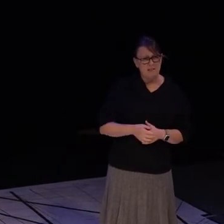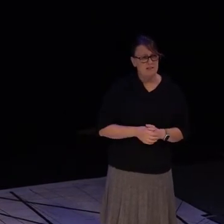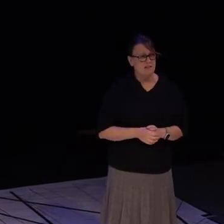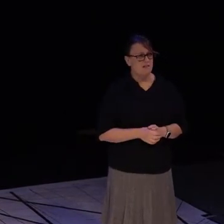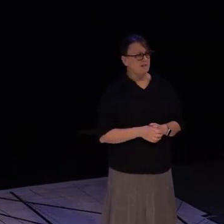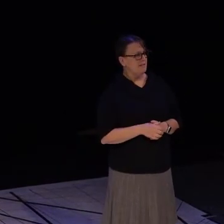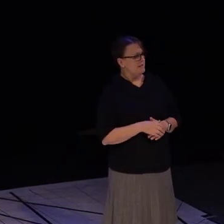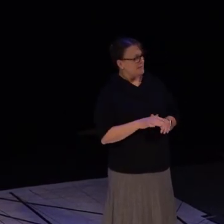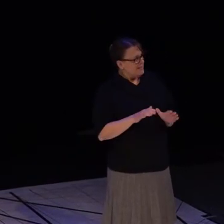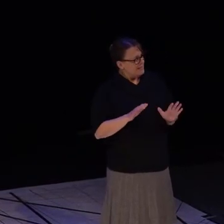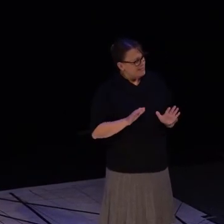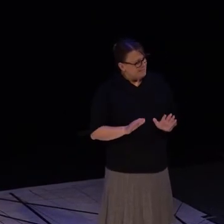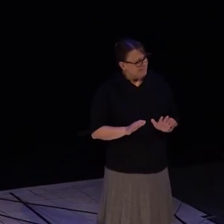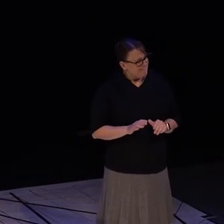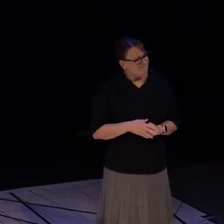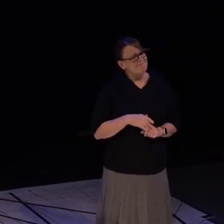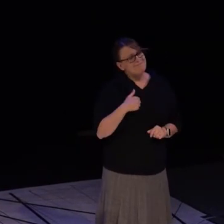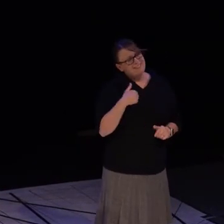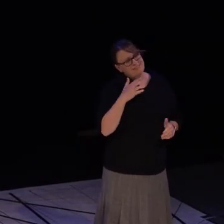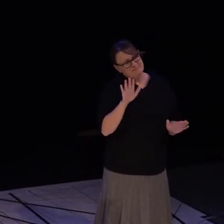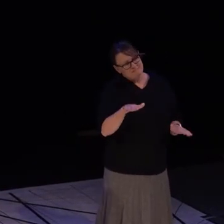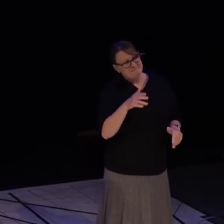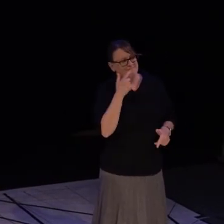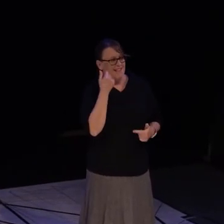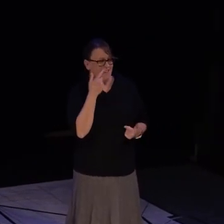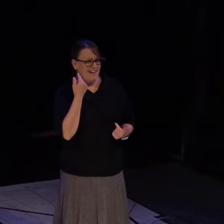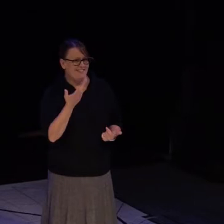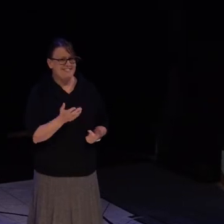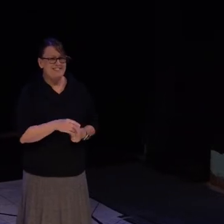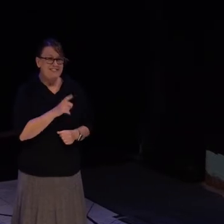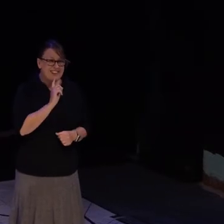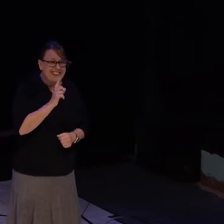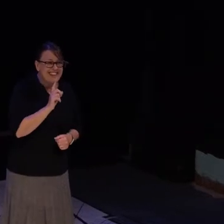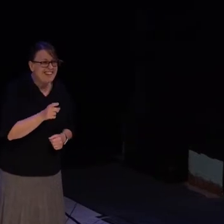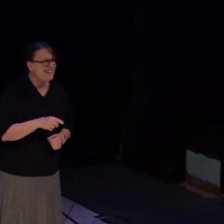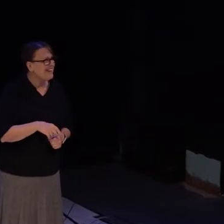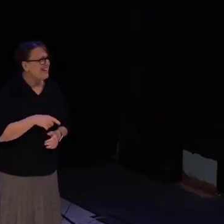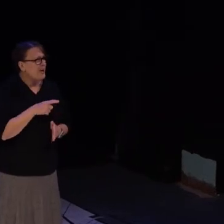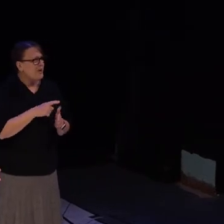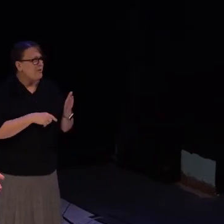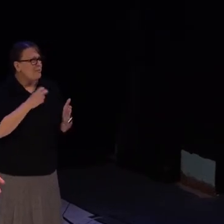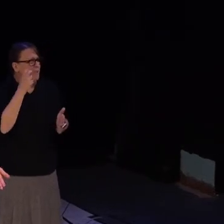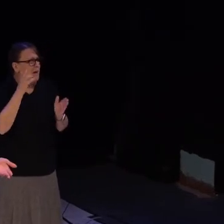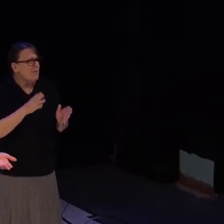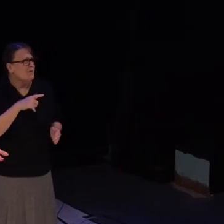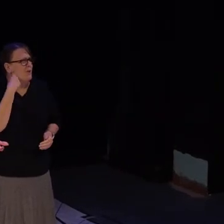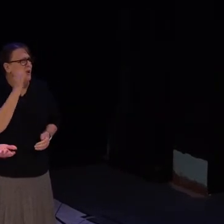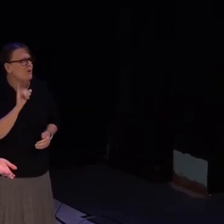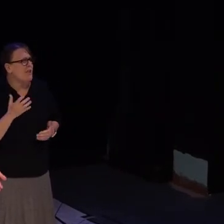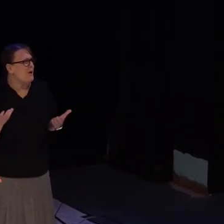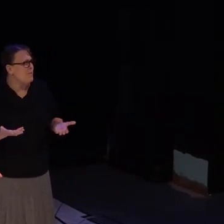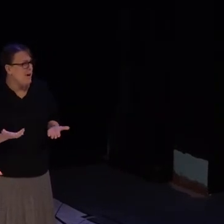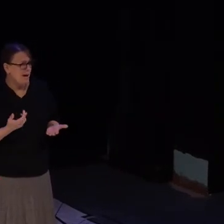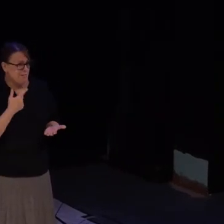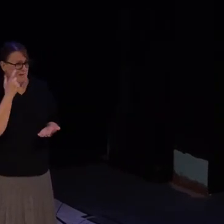And to that I always just kinda laugh it off and say well really, what does a blind person look like? 'cause I sure as heck can't see them.